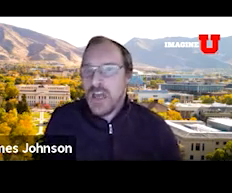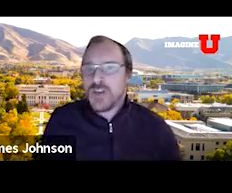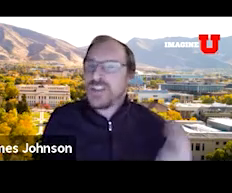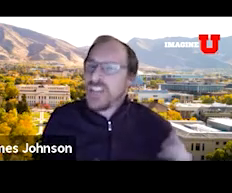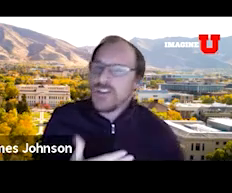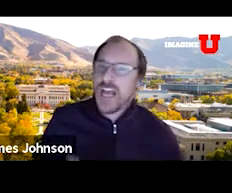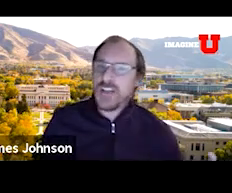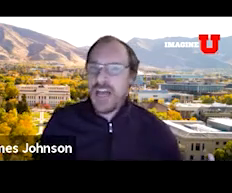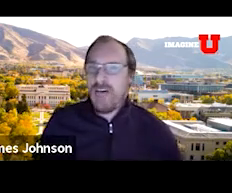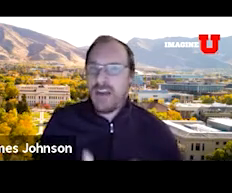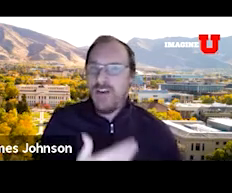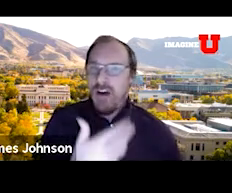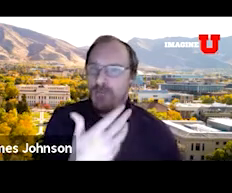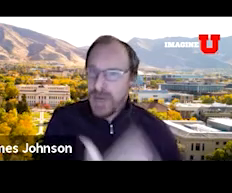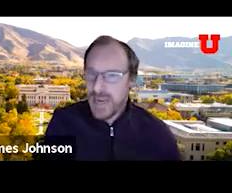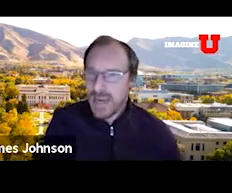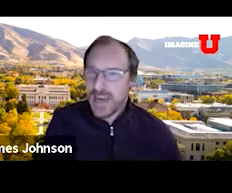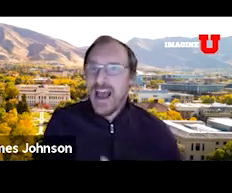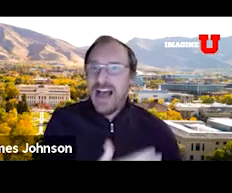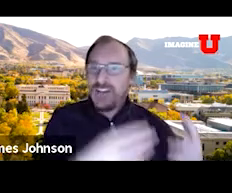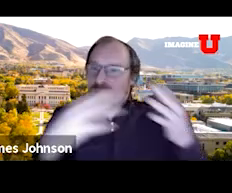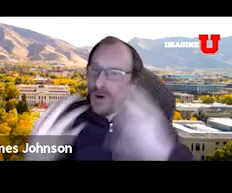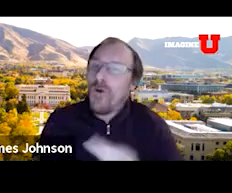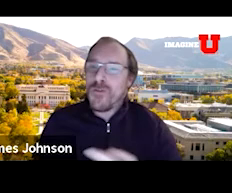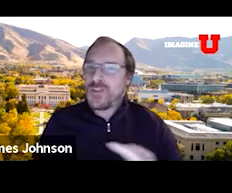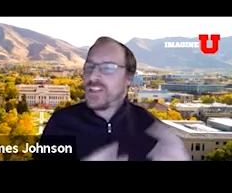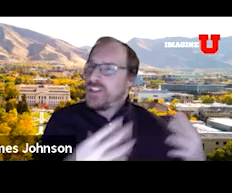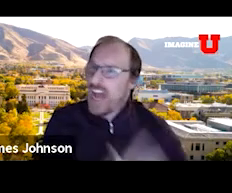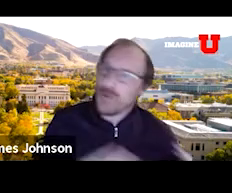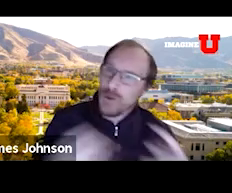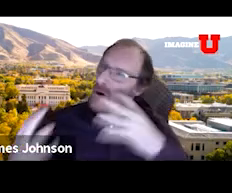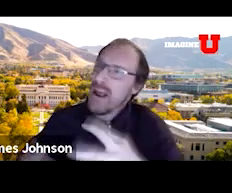This intersectionality of me as an adult versus a child and where I